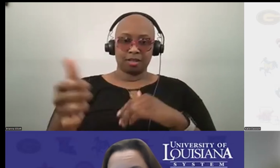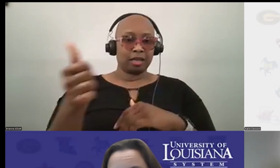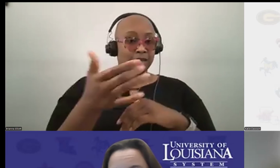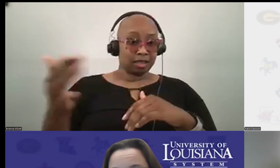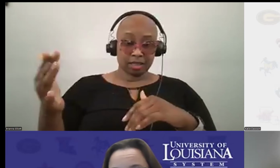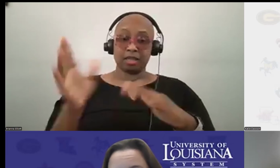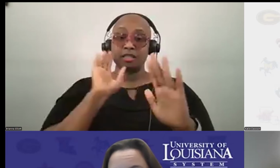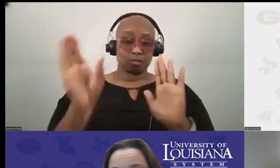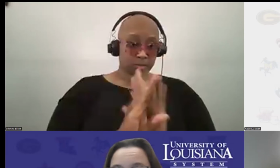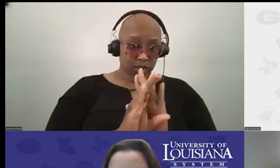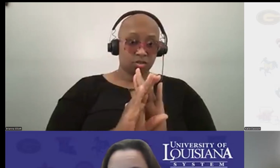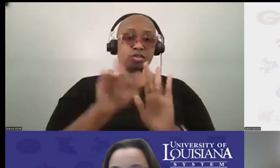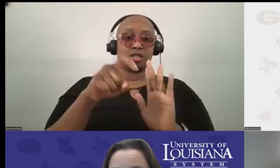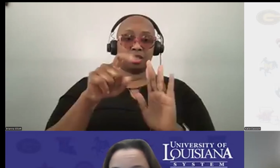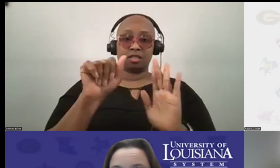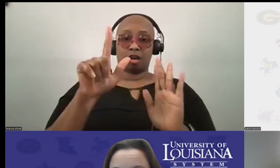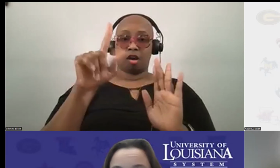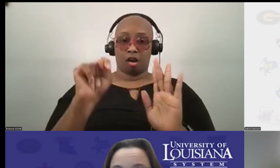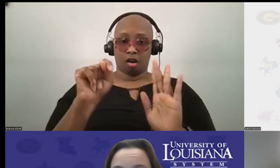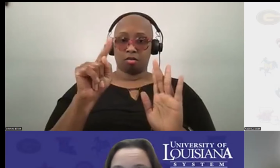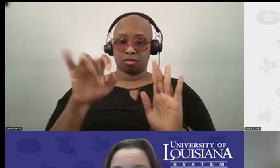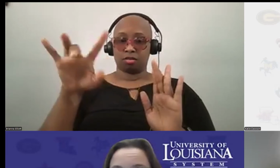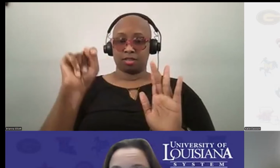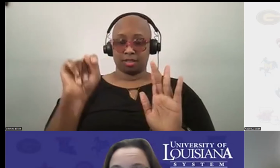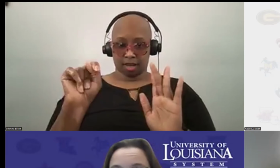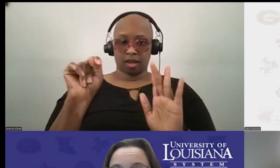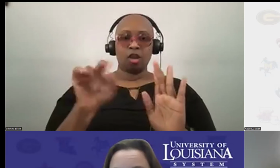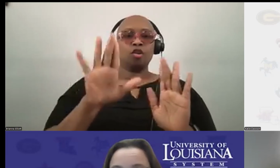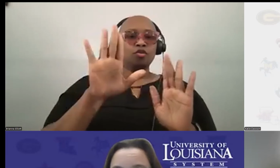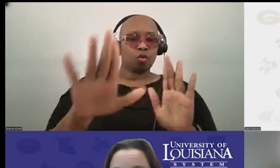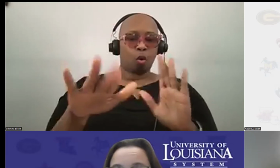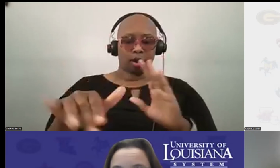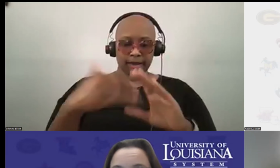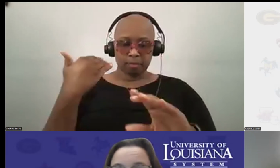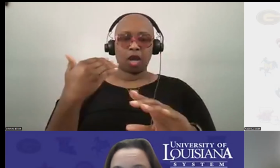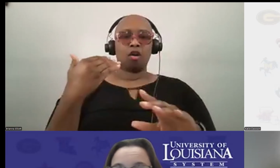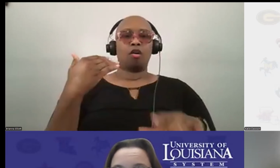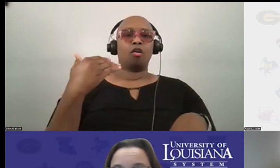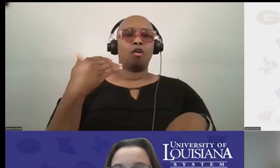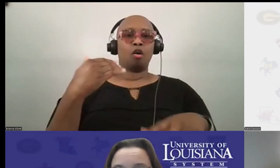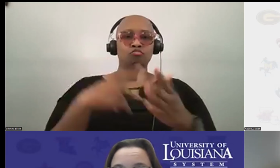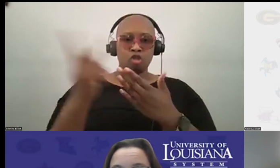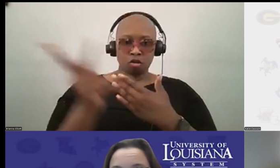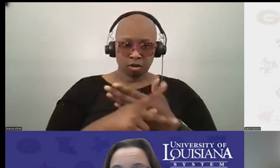needs to have alt text. Your email program likely has a way to put alt text into those